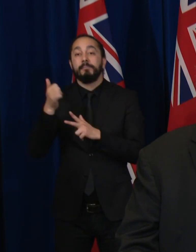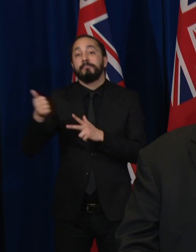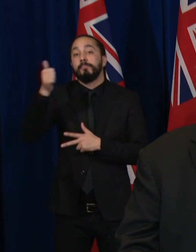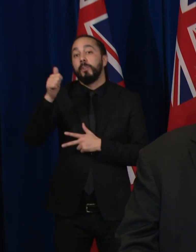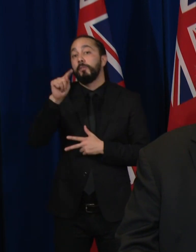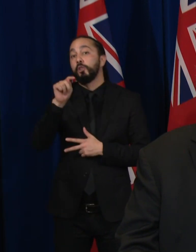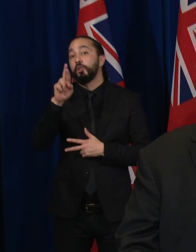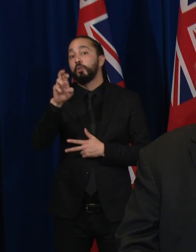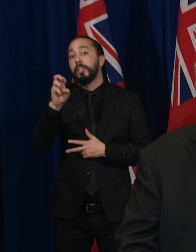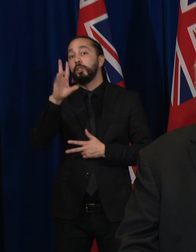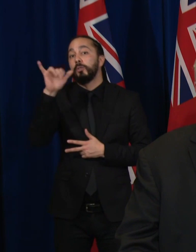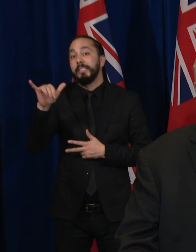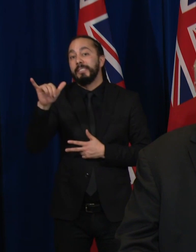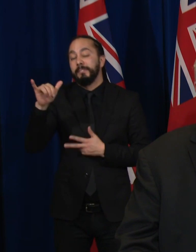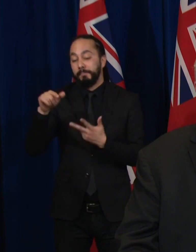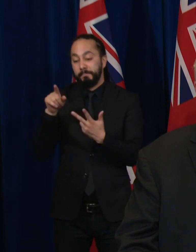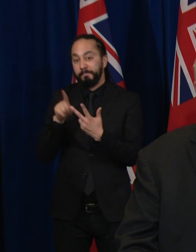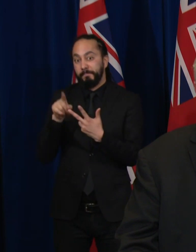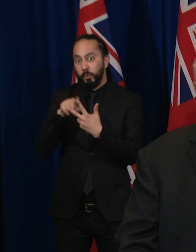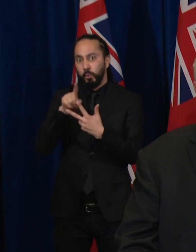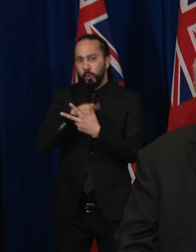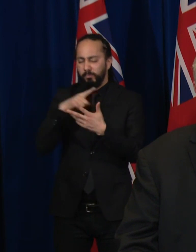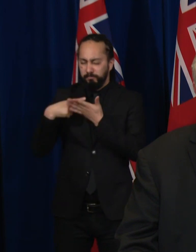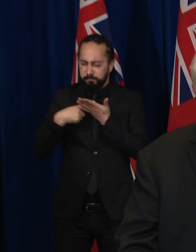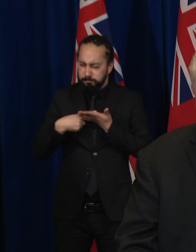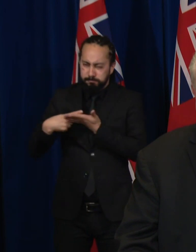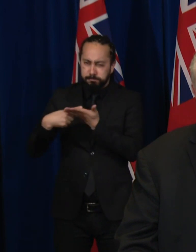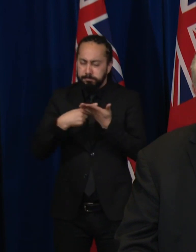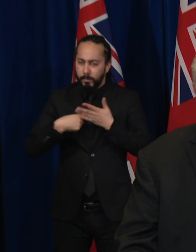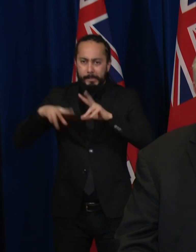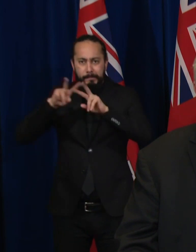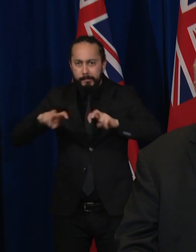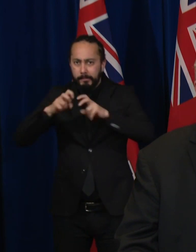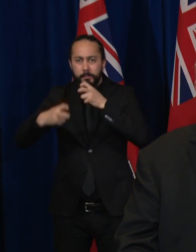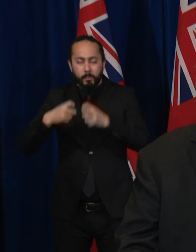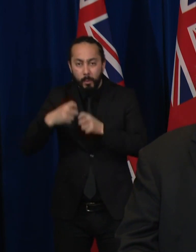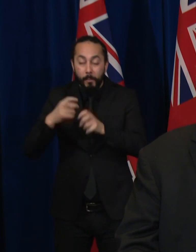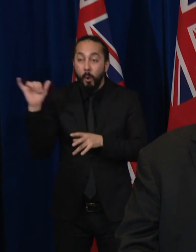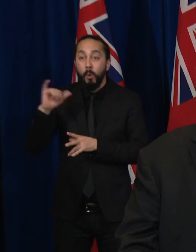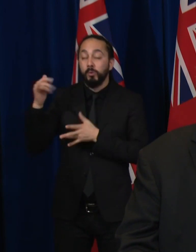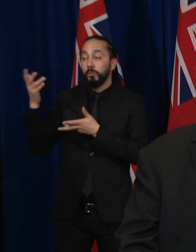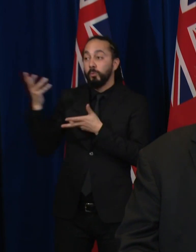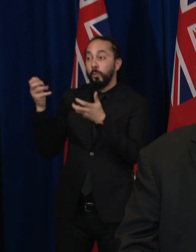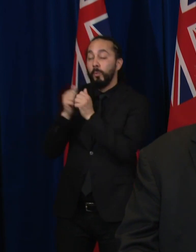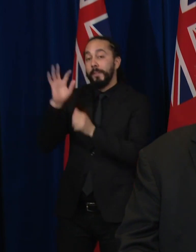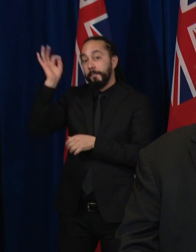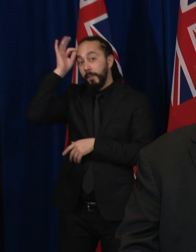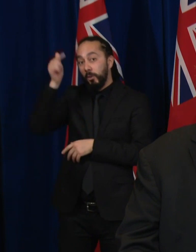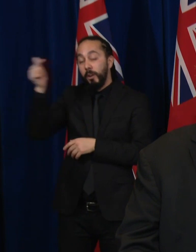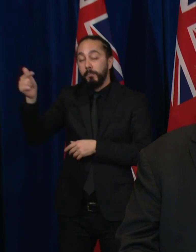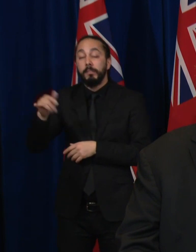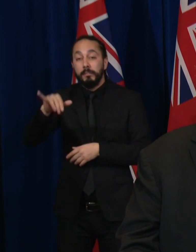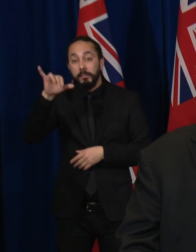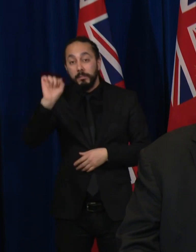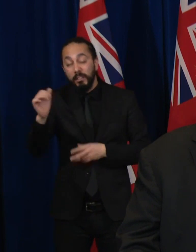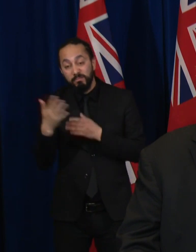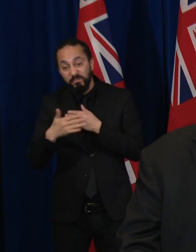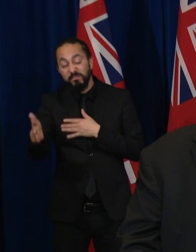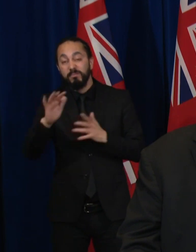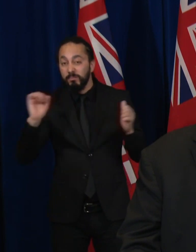We're looking at other provinces, the situation they're in, along with the federal government. Yes, there will be challenging times, there's no doubt.